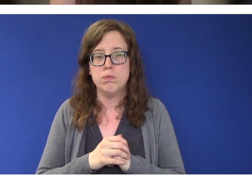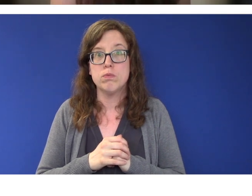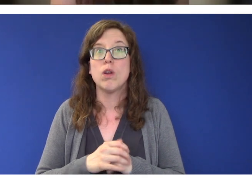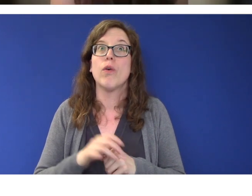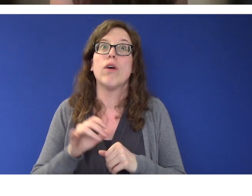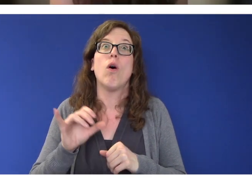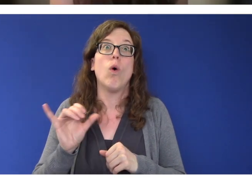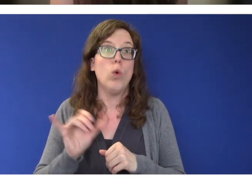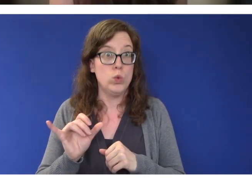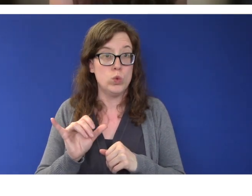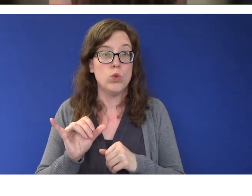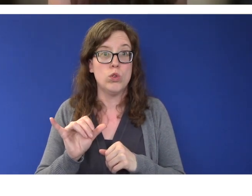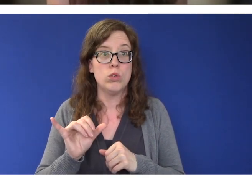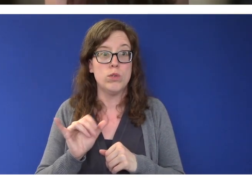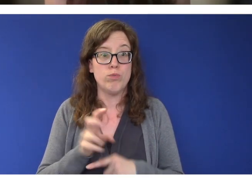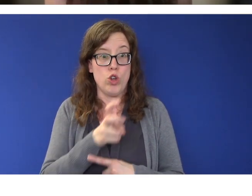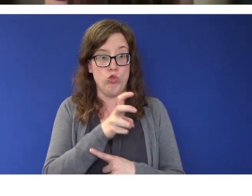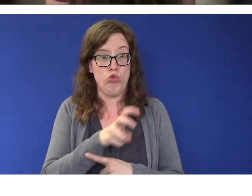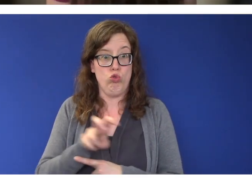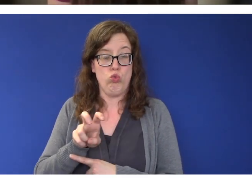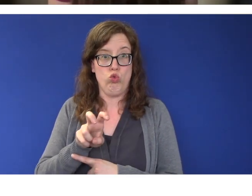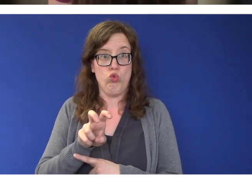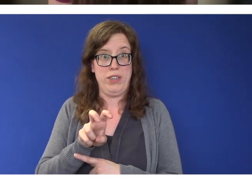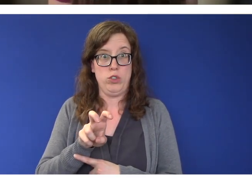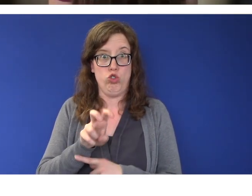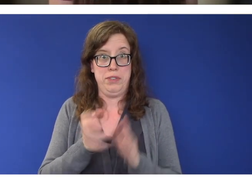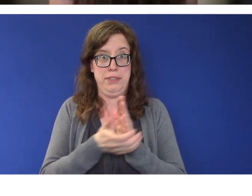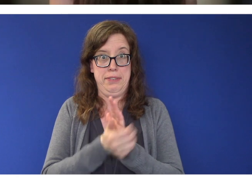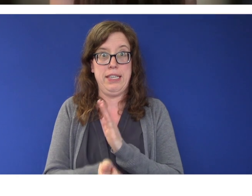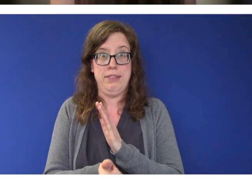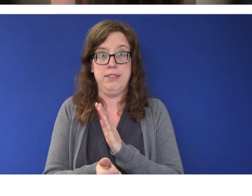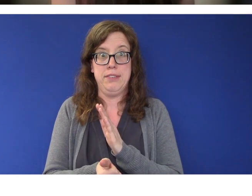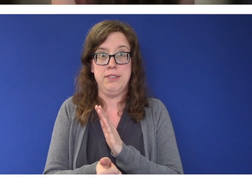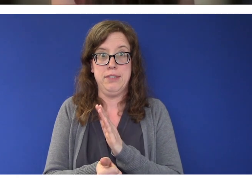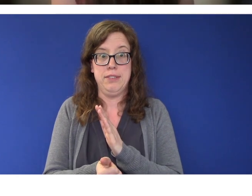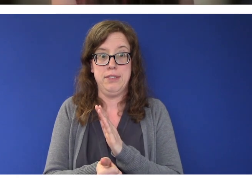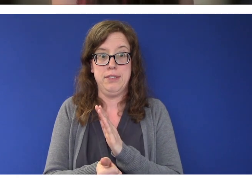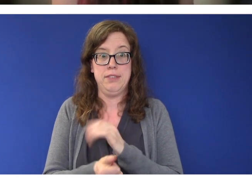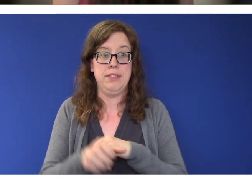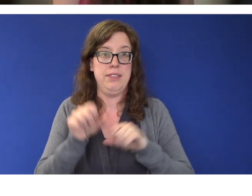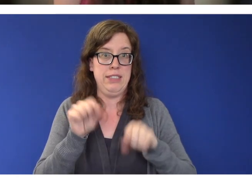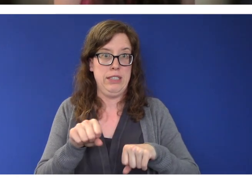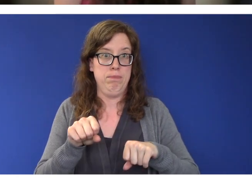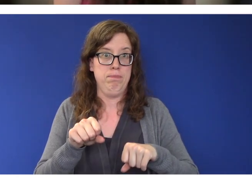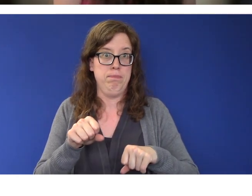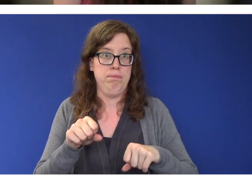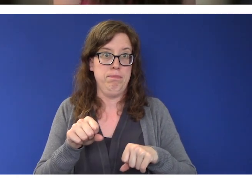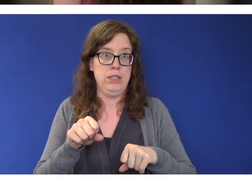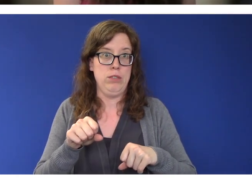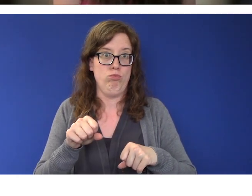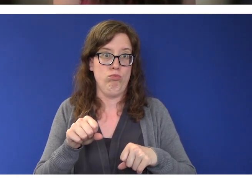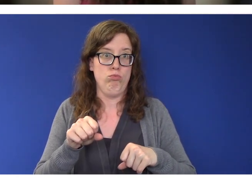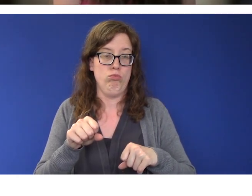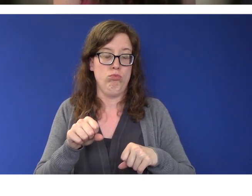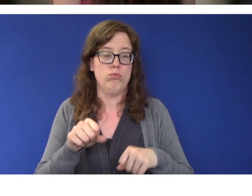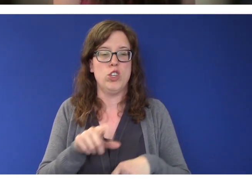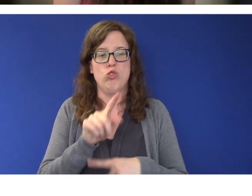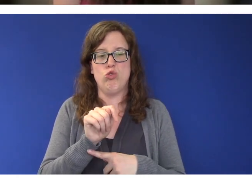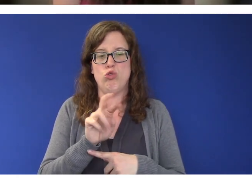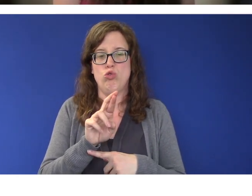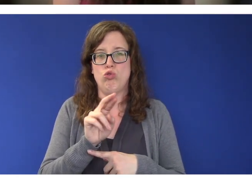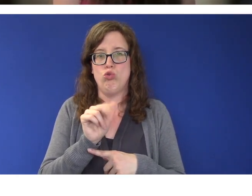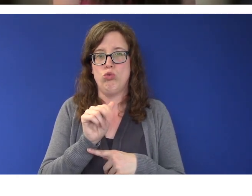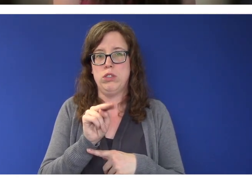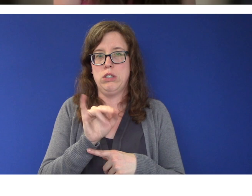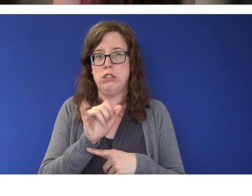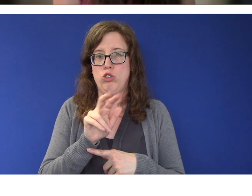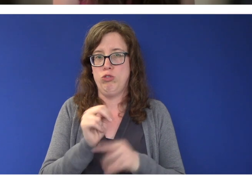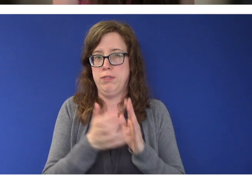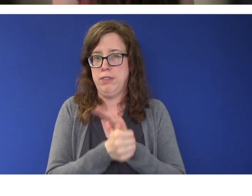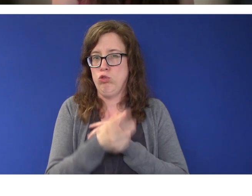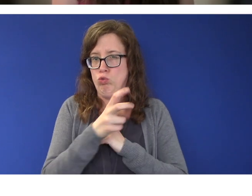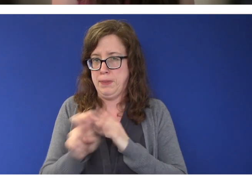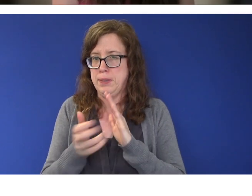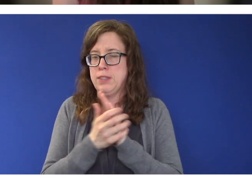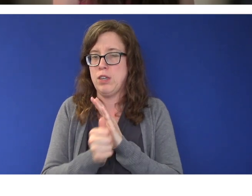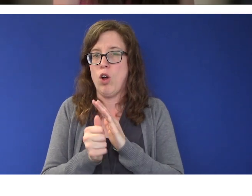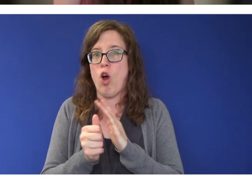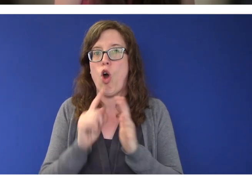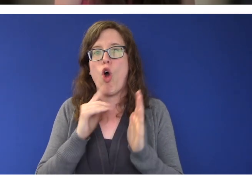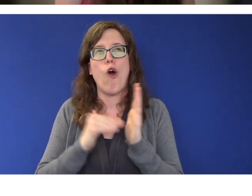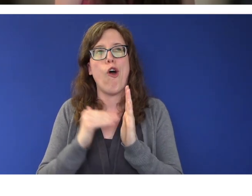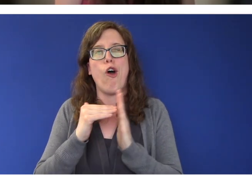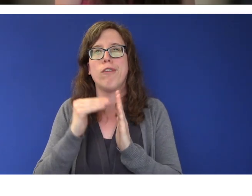Additionally, transition skills can be worked on. Often, transition skills are taught through